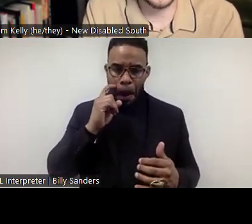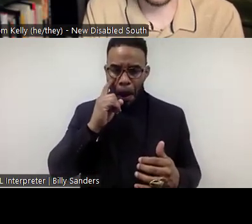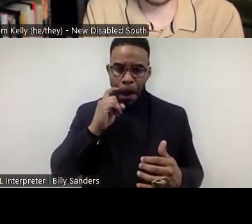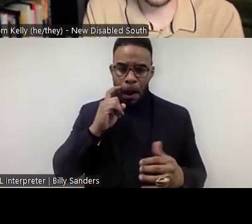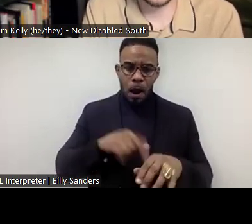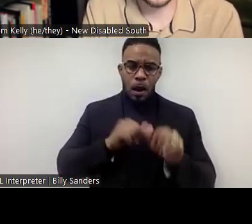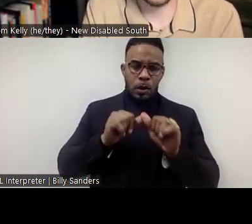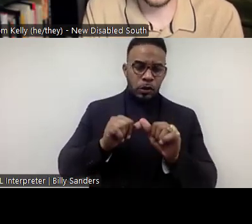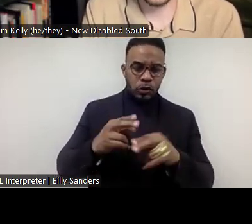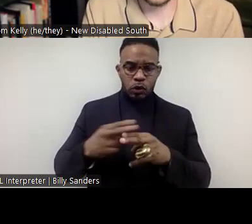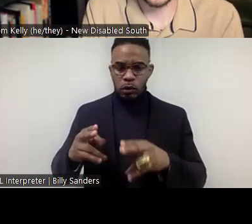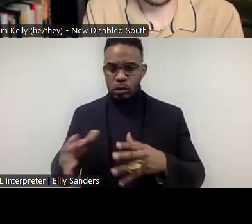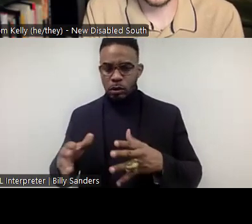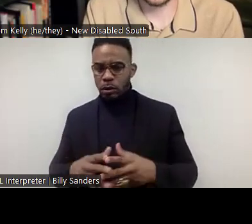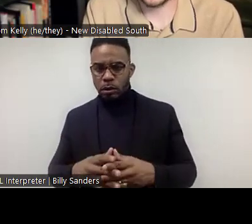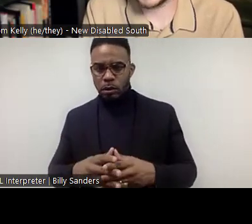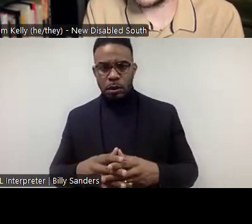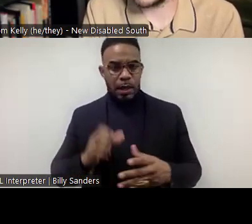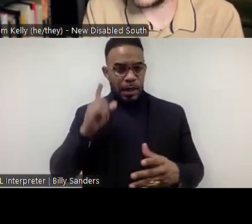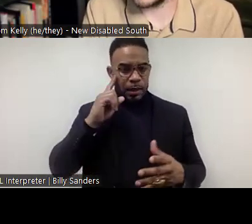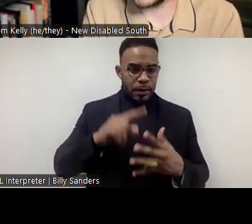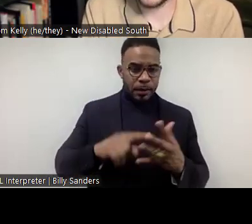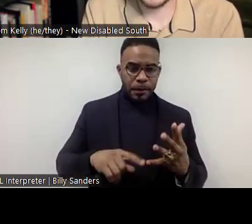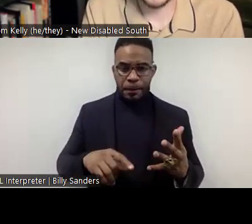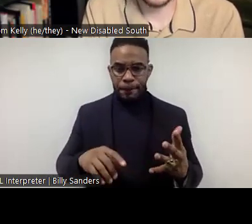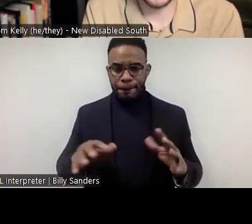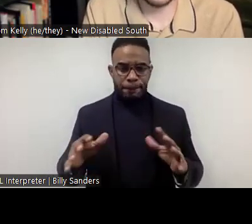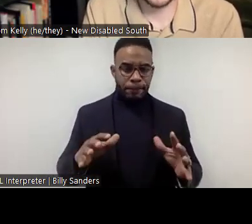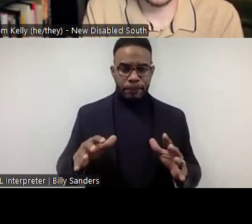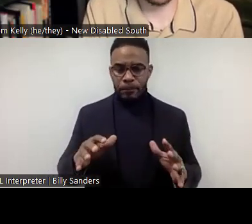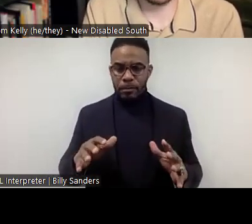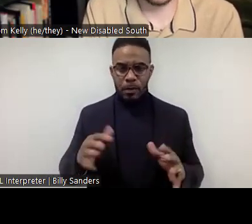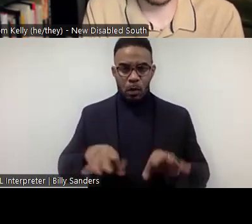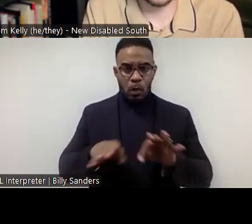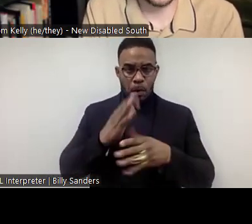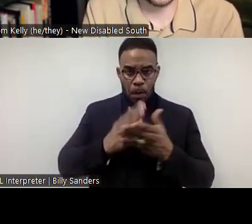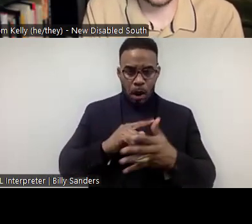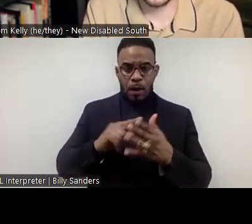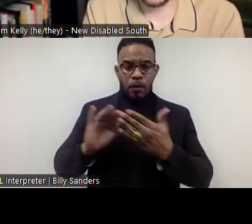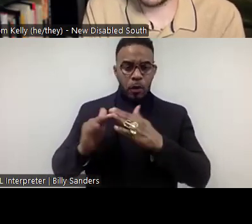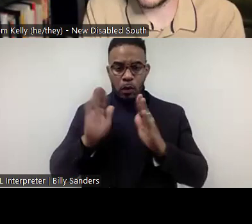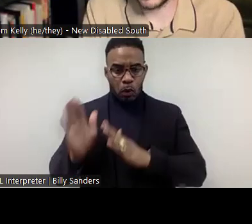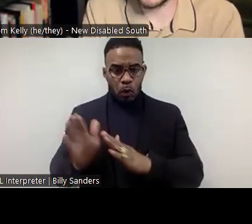campaign-based. It can be long -term, it can be short-term. I